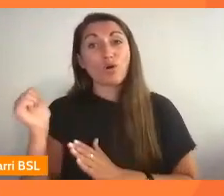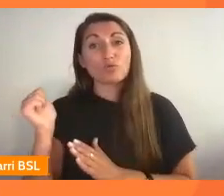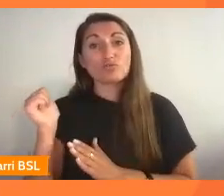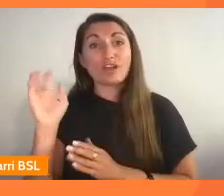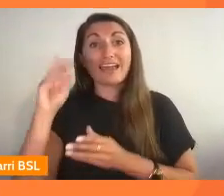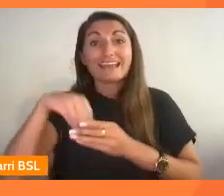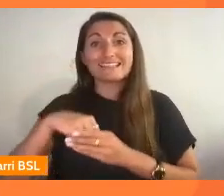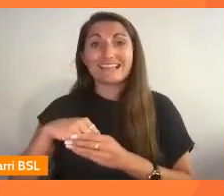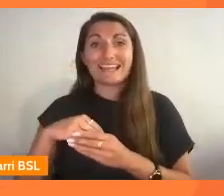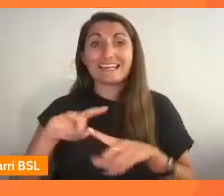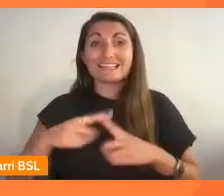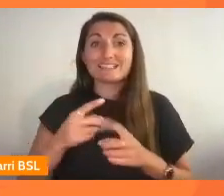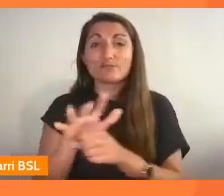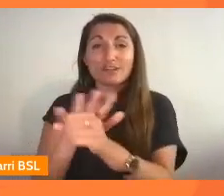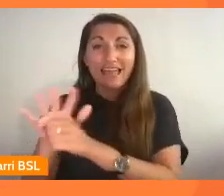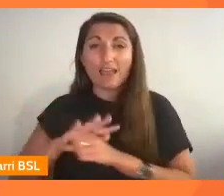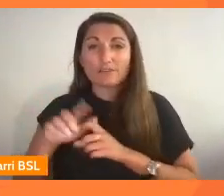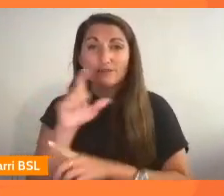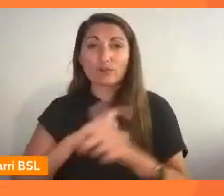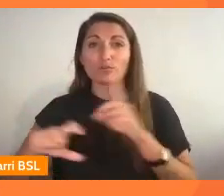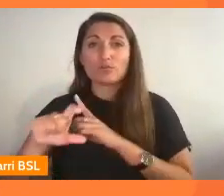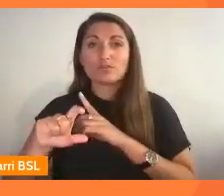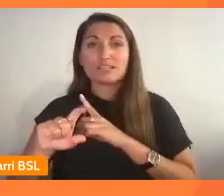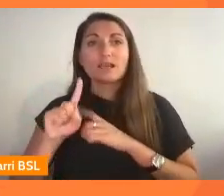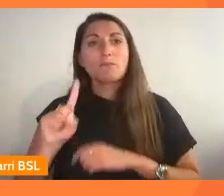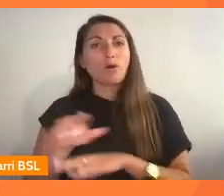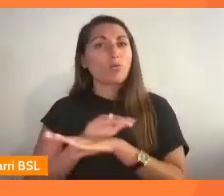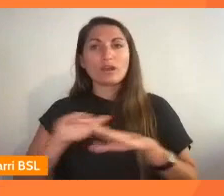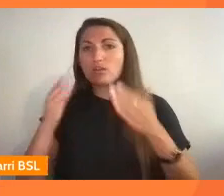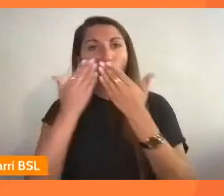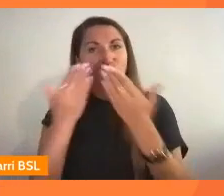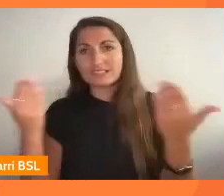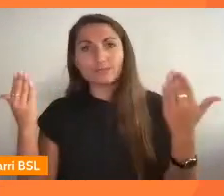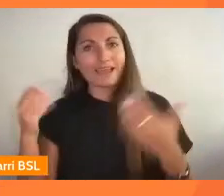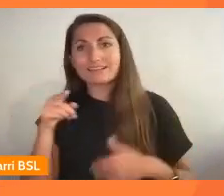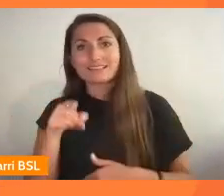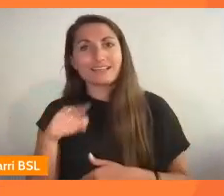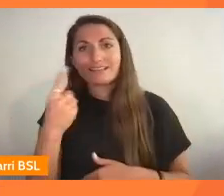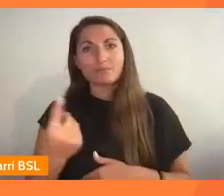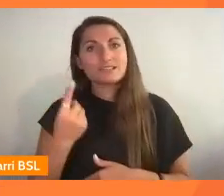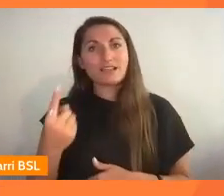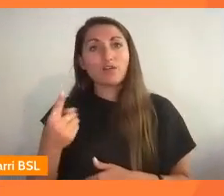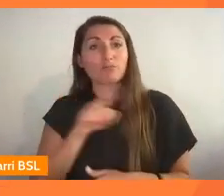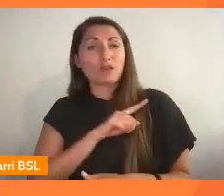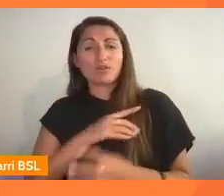that we are not respecting for the incredible craft that goes into it.